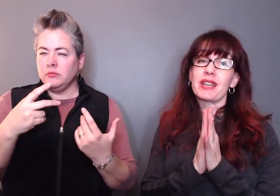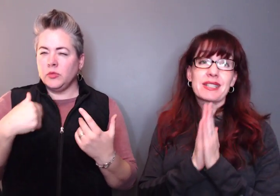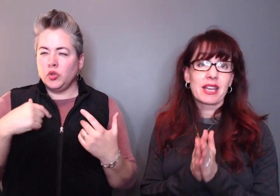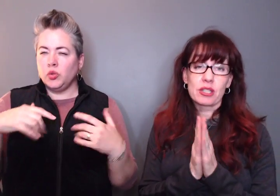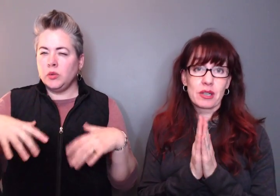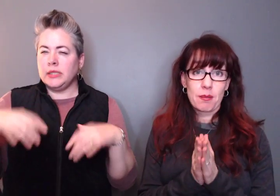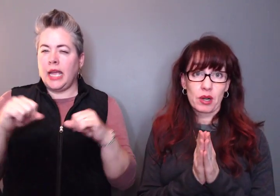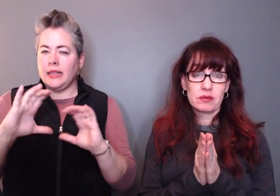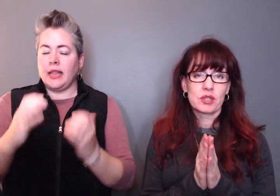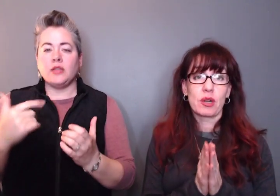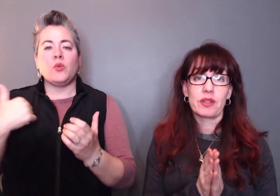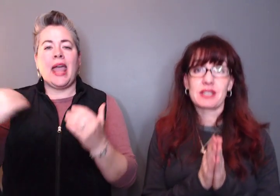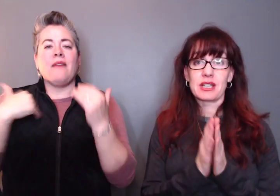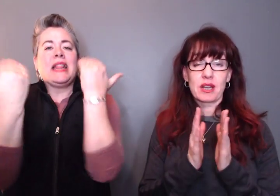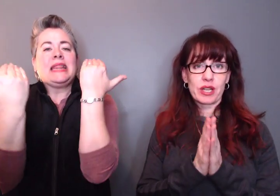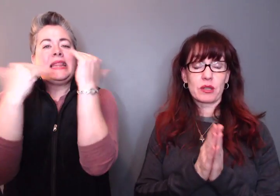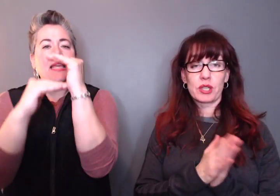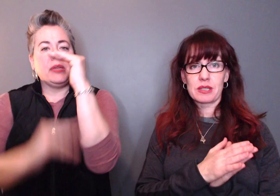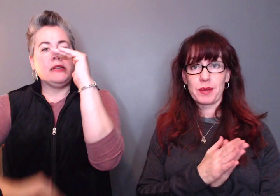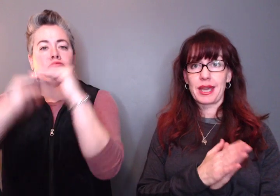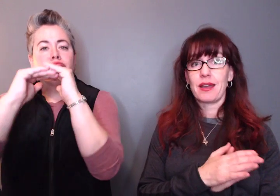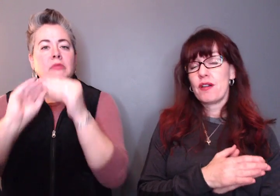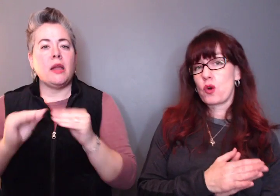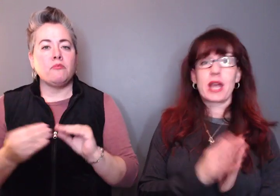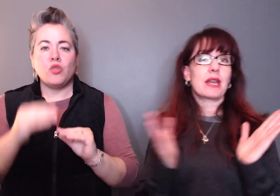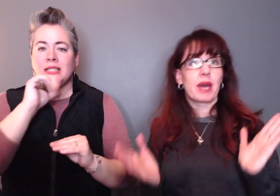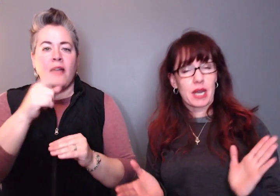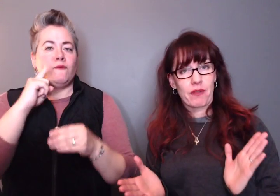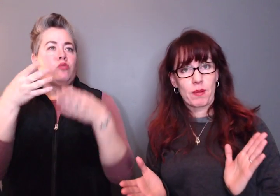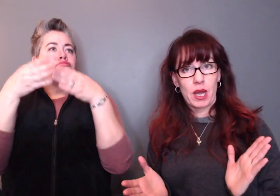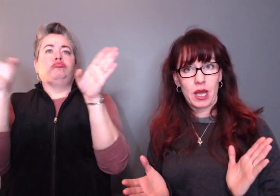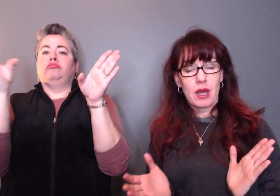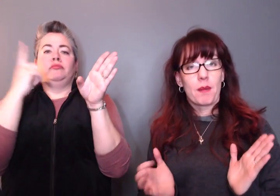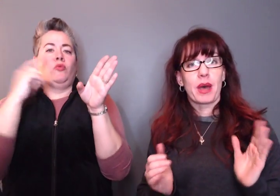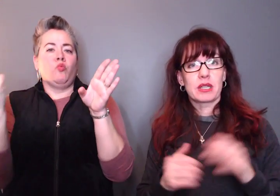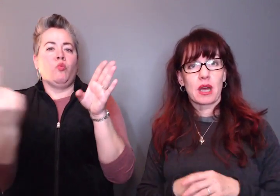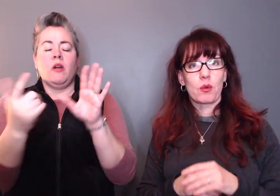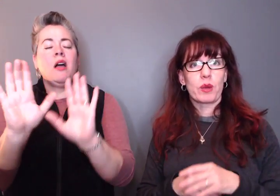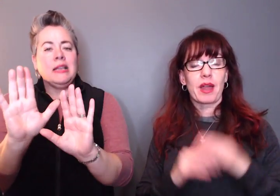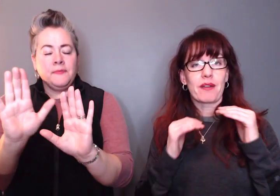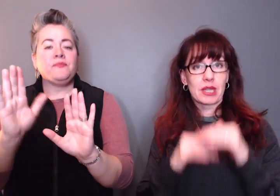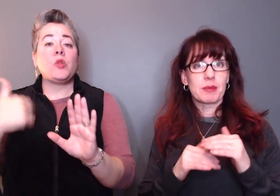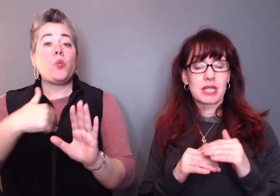going to take a certain number. This isn't going to just be for anybody and everybody but we will have a limited